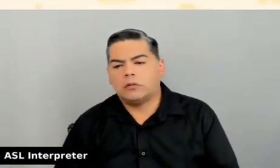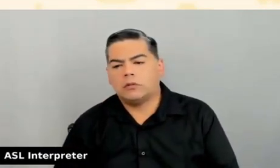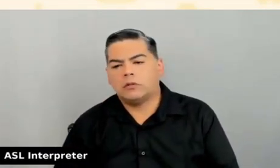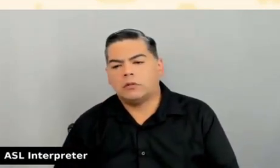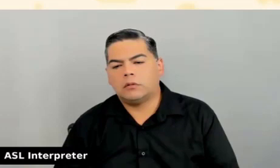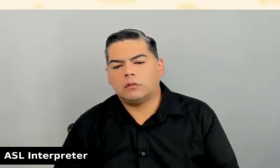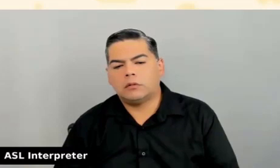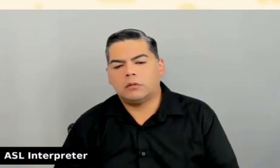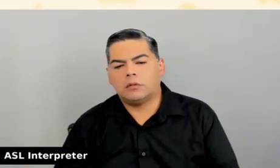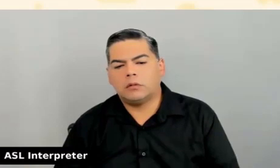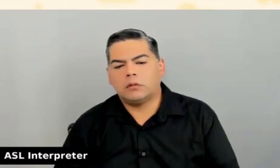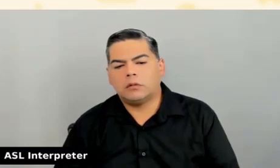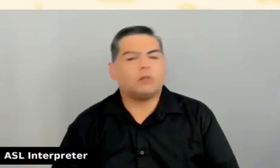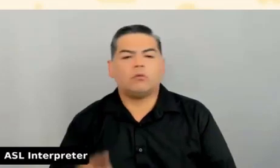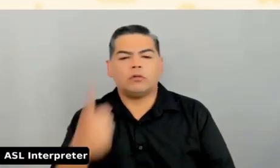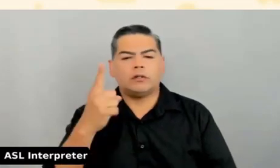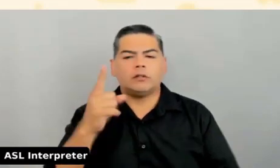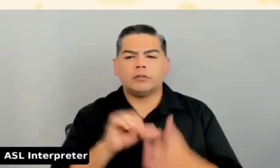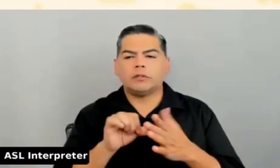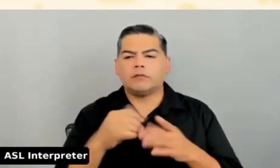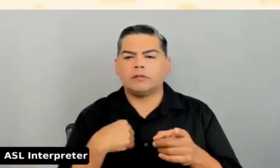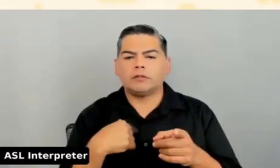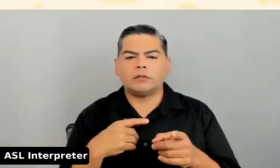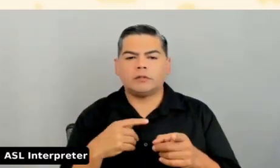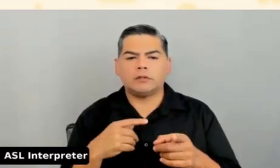One of these pages has it. Of course I can not remember which page it was.